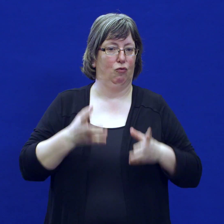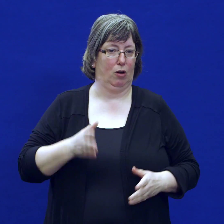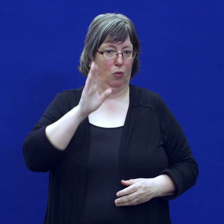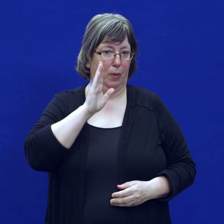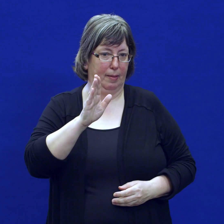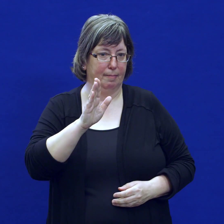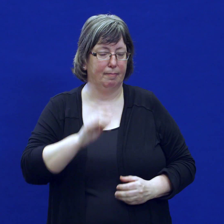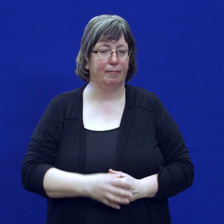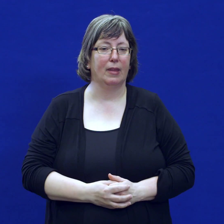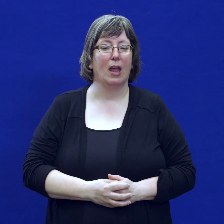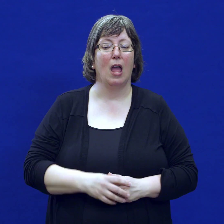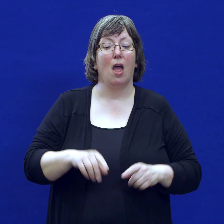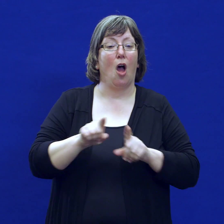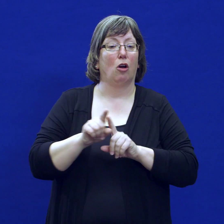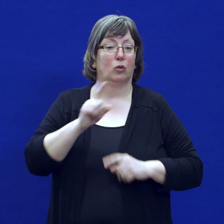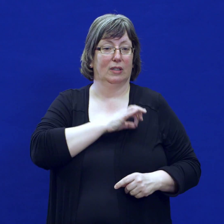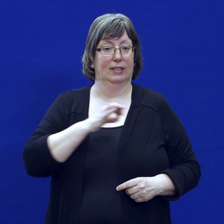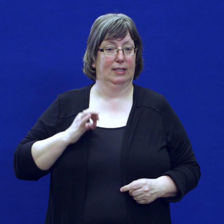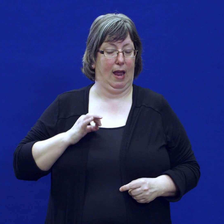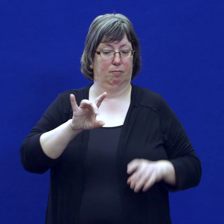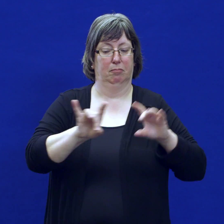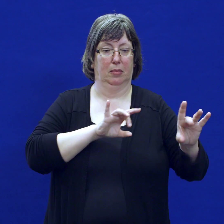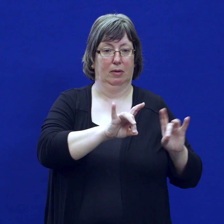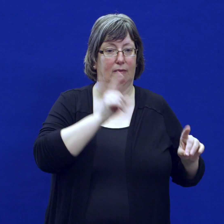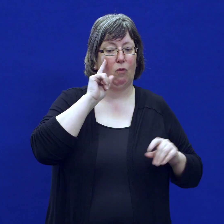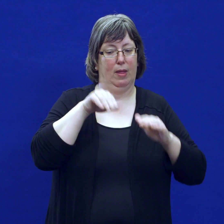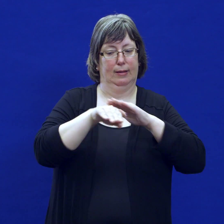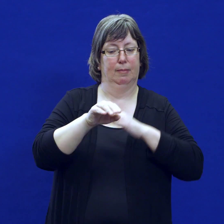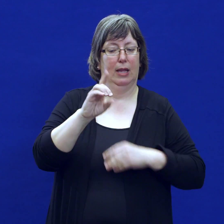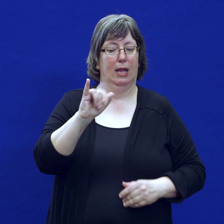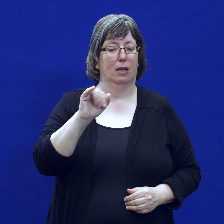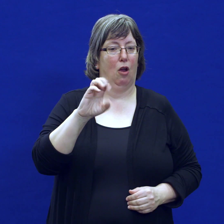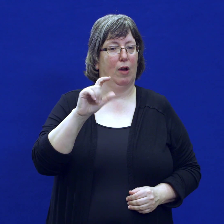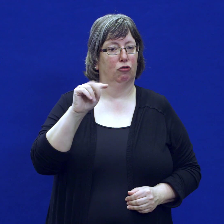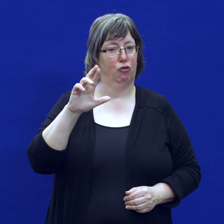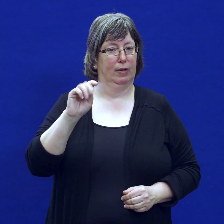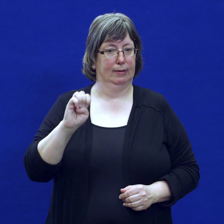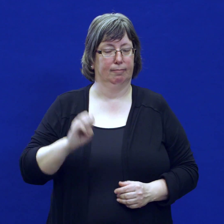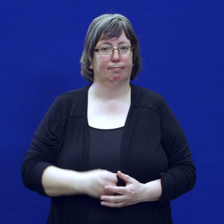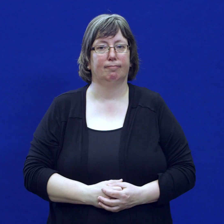the staff of the Accessibility Directorate